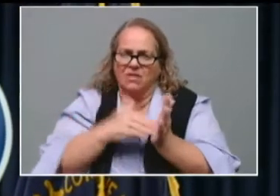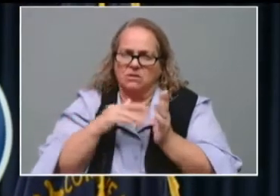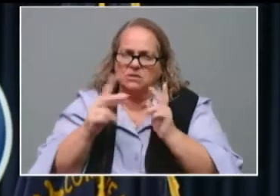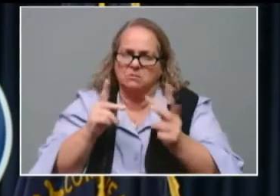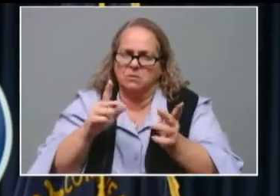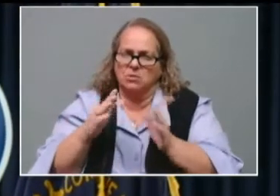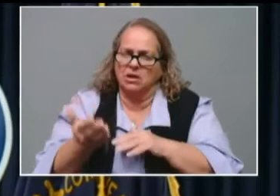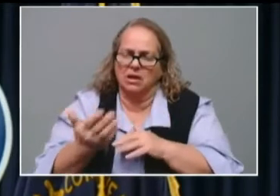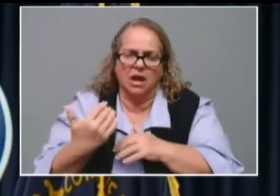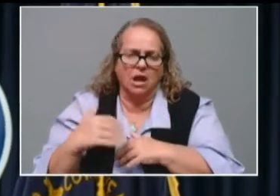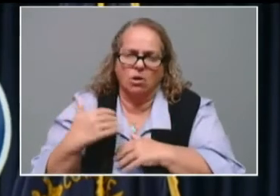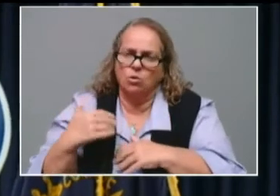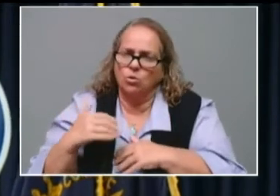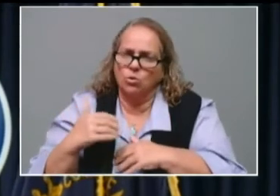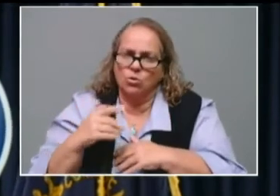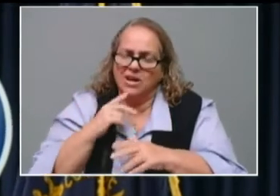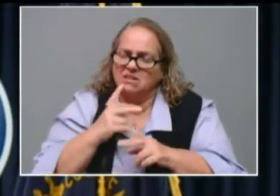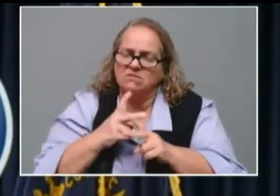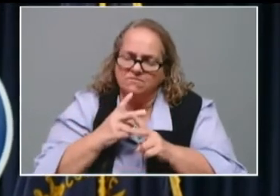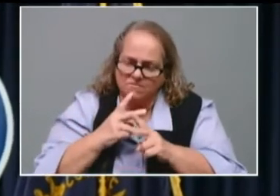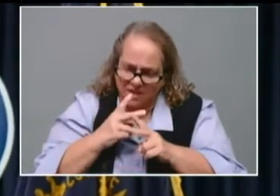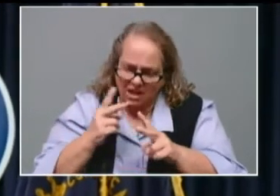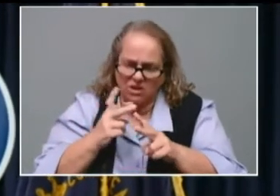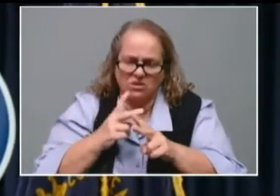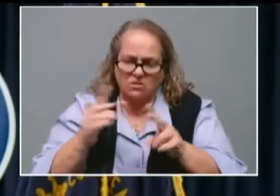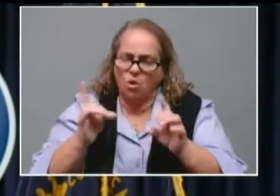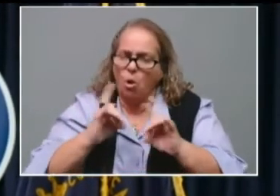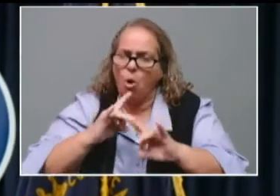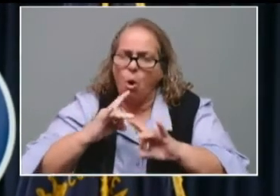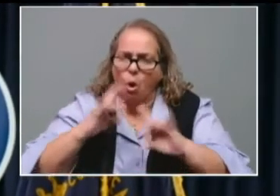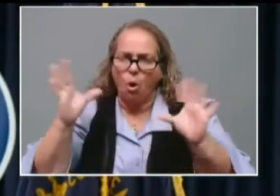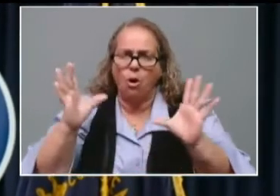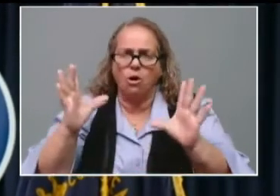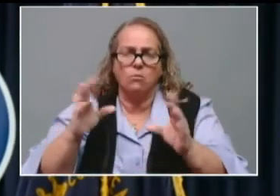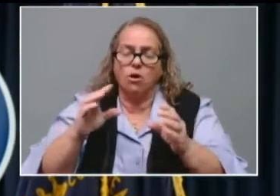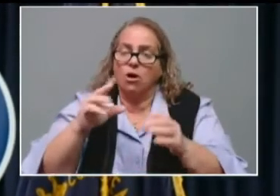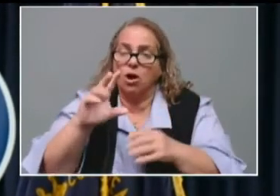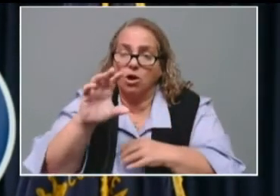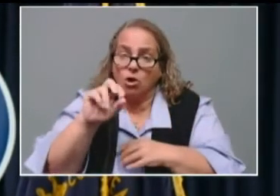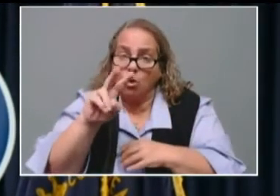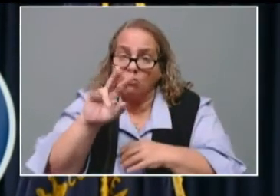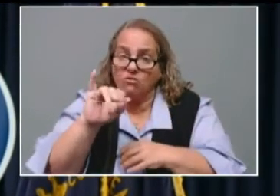tragic Covid has been the number three killer of Kentucky ins. Number three